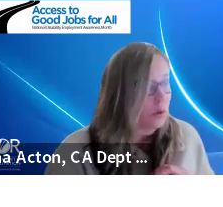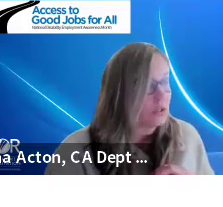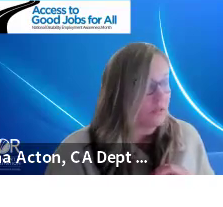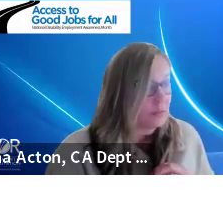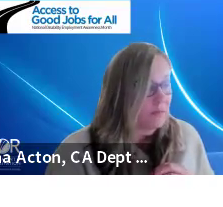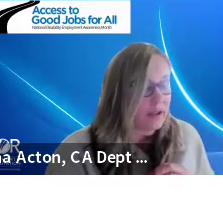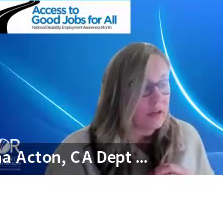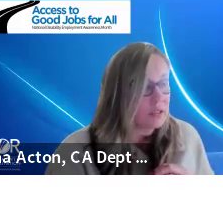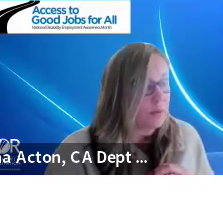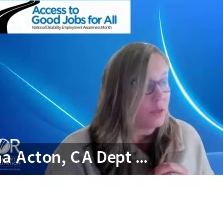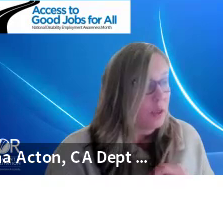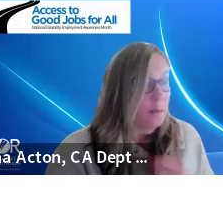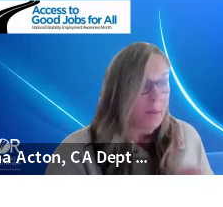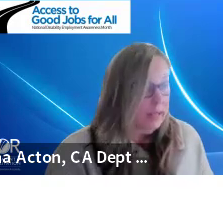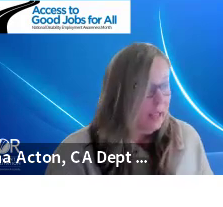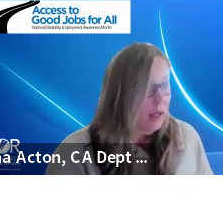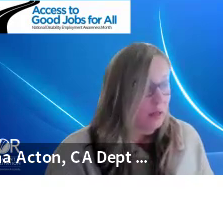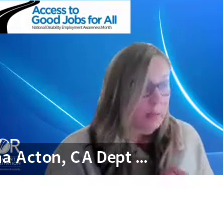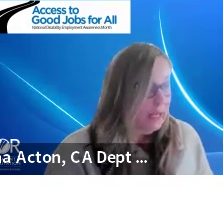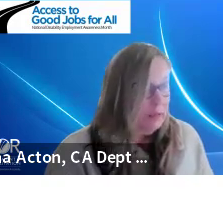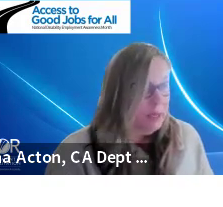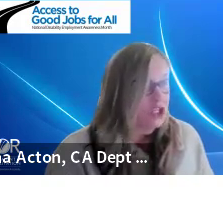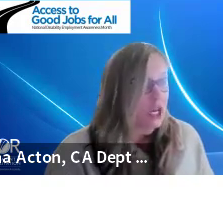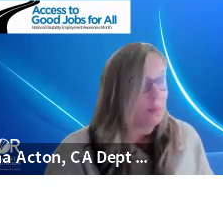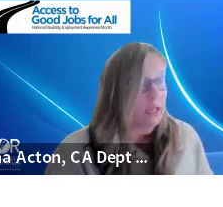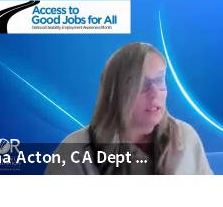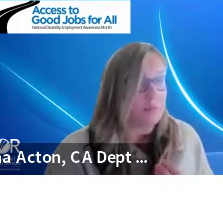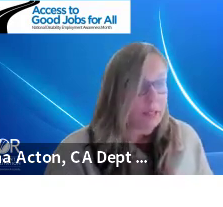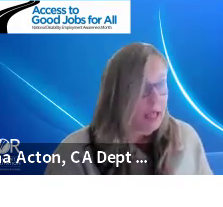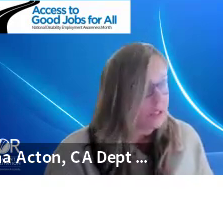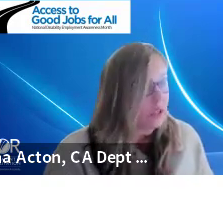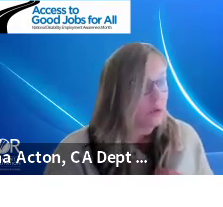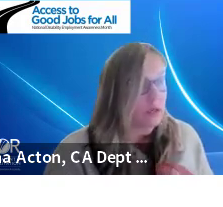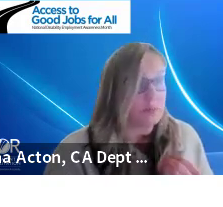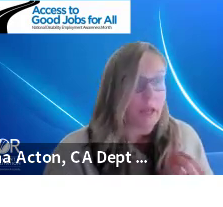support service providers, both medical, Medicaid, managed care plans, public housing authorities,